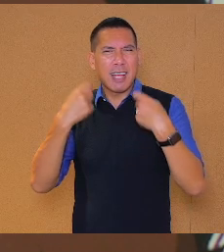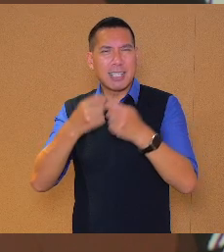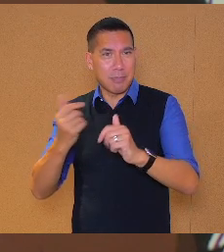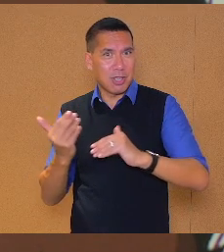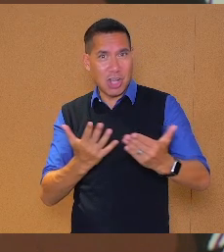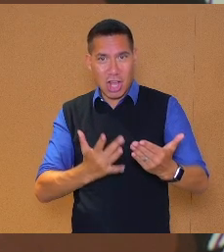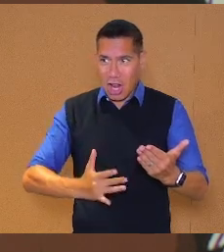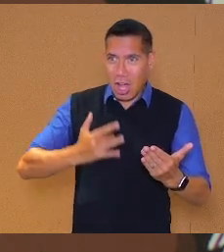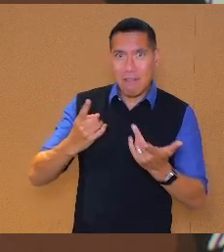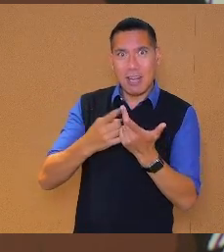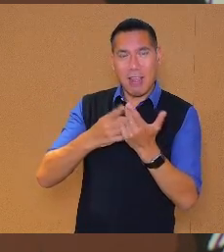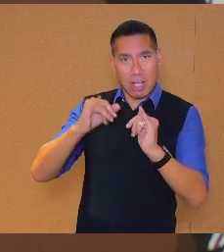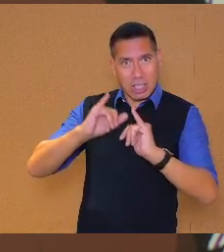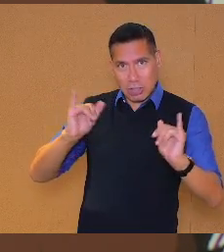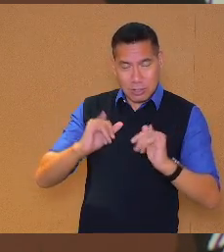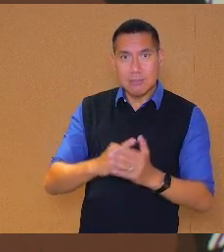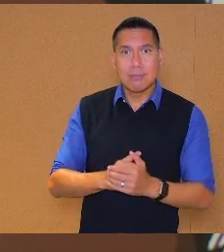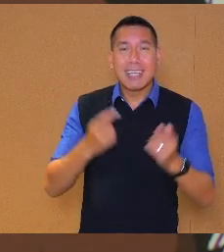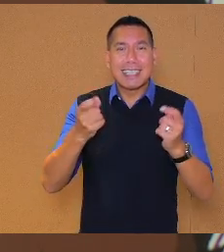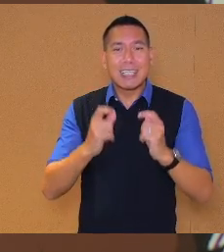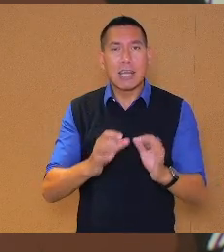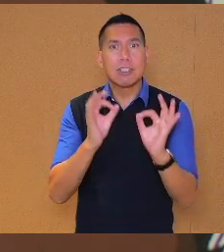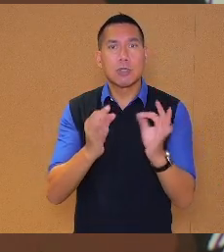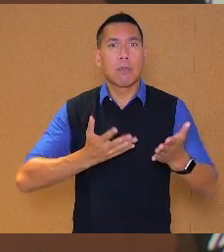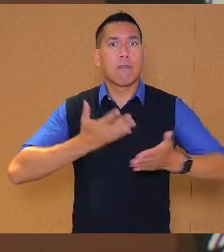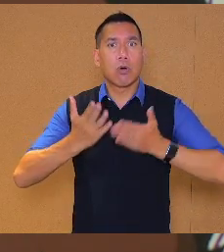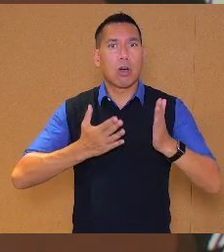ABC radio Melbourne and the team that brought us Five and Other Catastrophes. Next up, we have a special